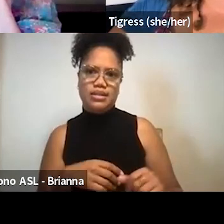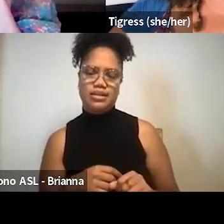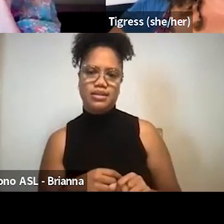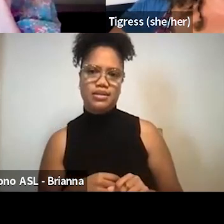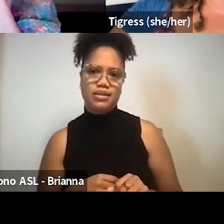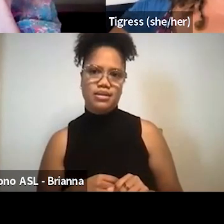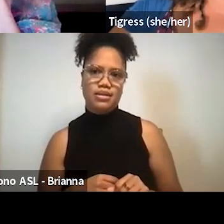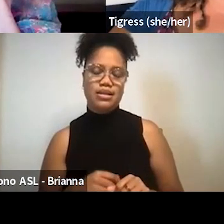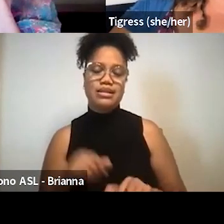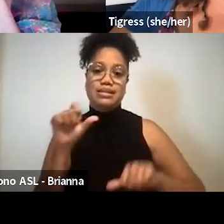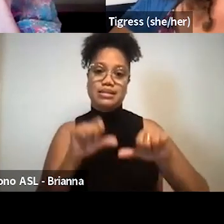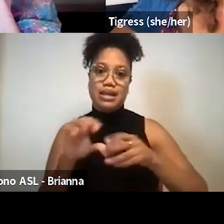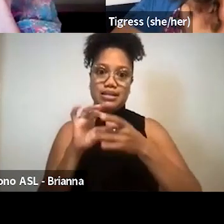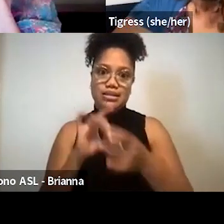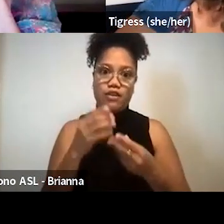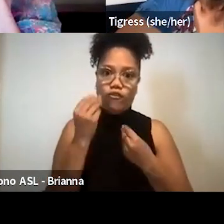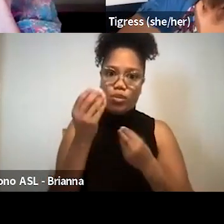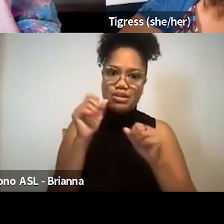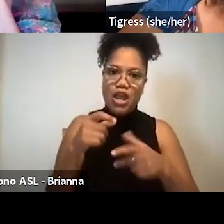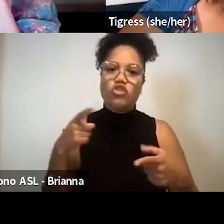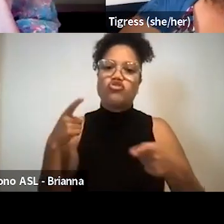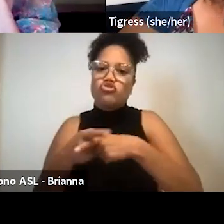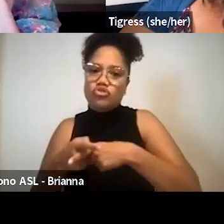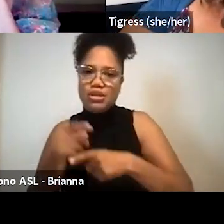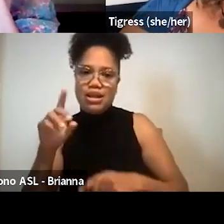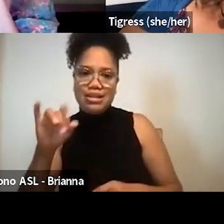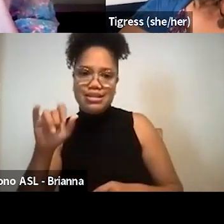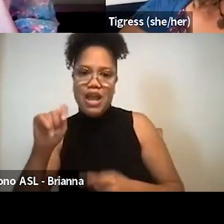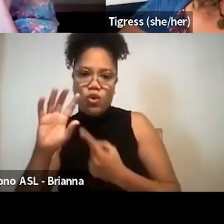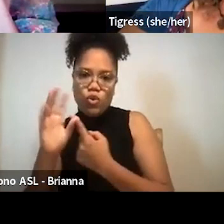scientific information can contradict diet culture. I feel like in my work with you all so far,